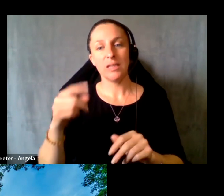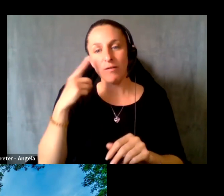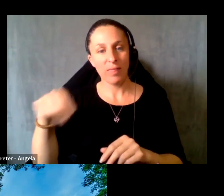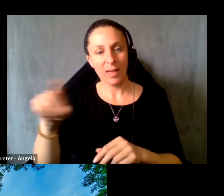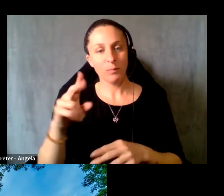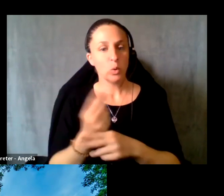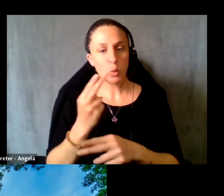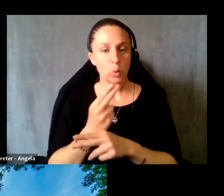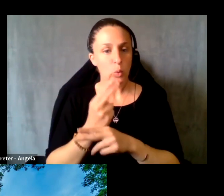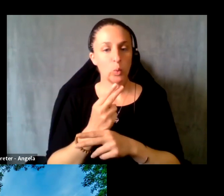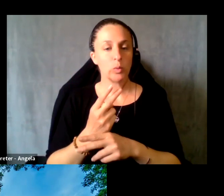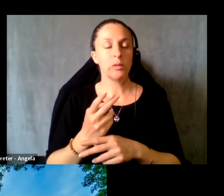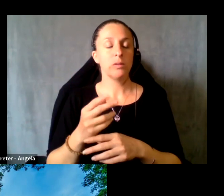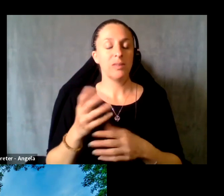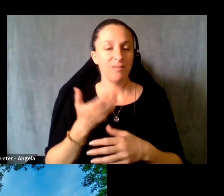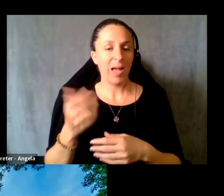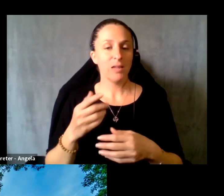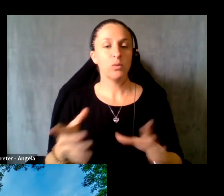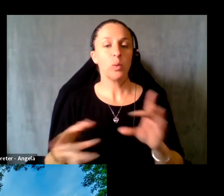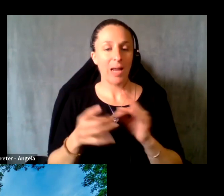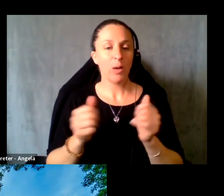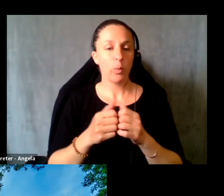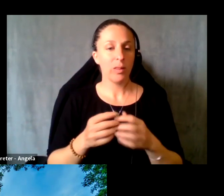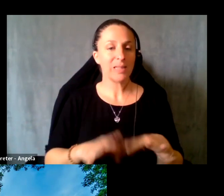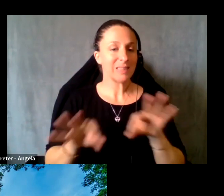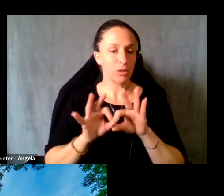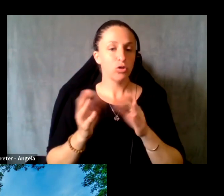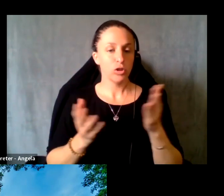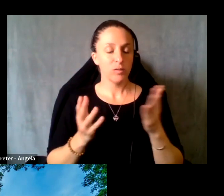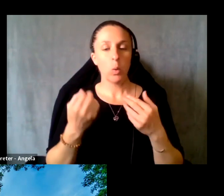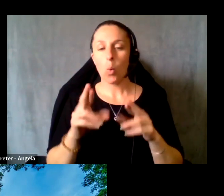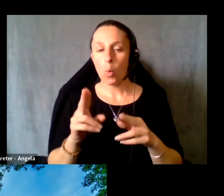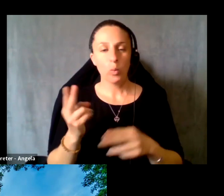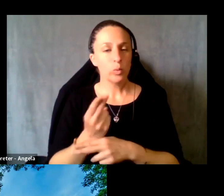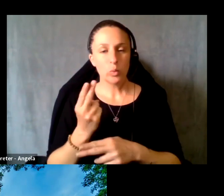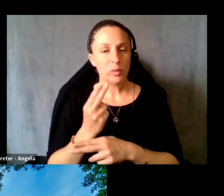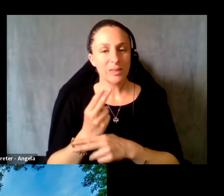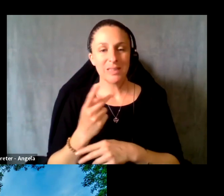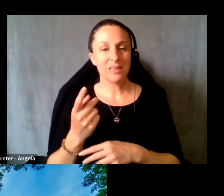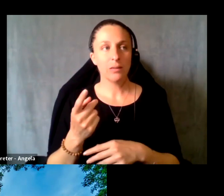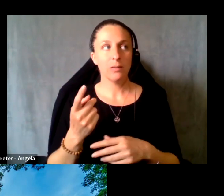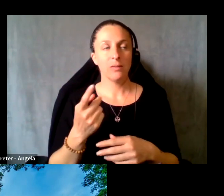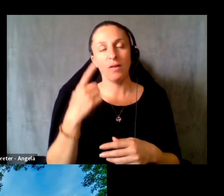services or use it to access something they probably would have done in person prior.